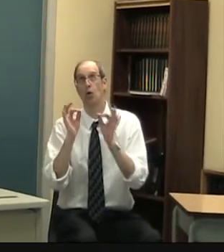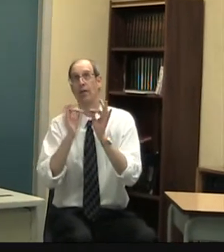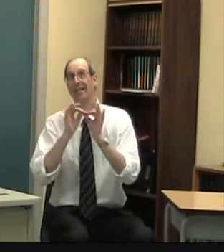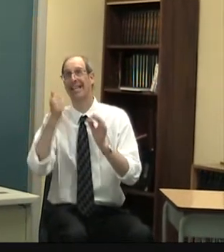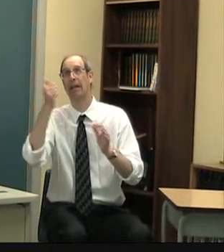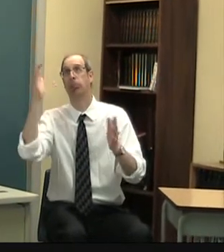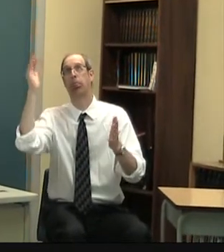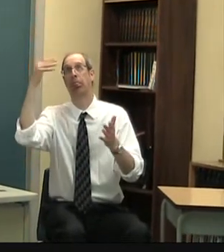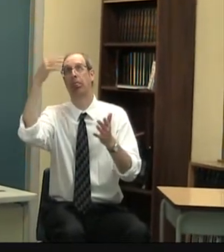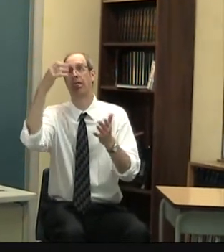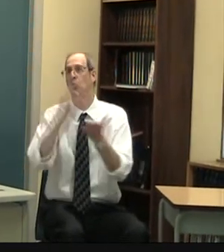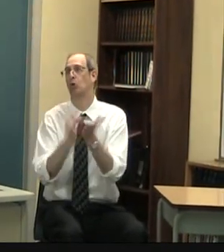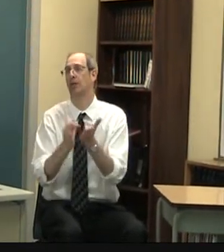It's a pleasure to be here?